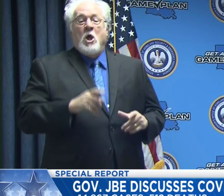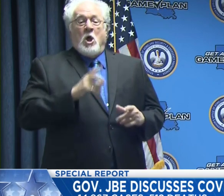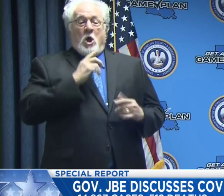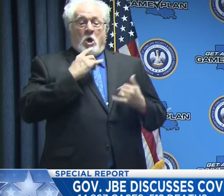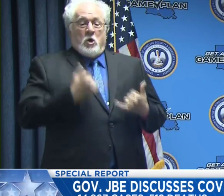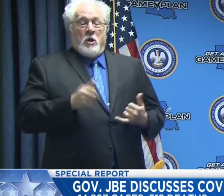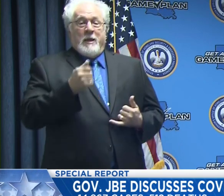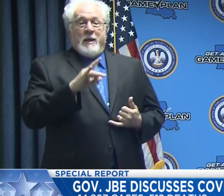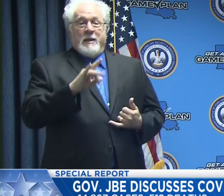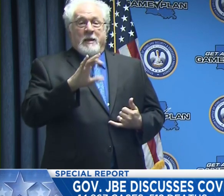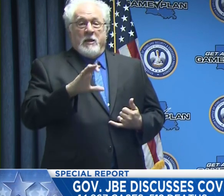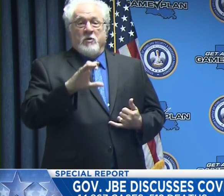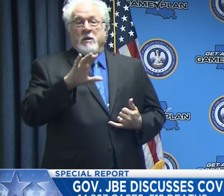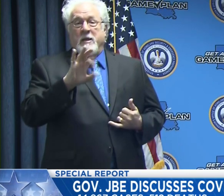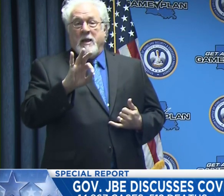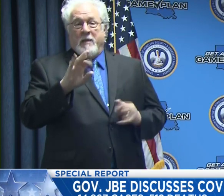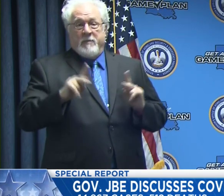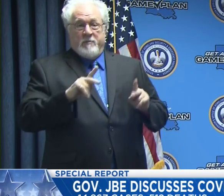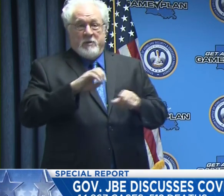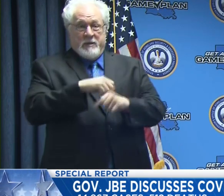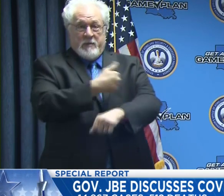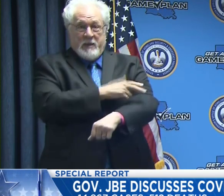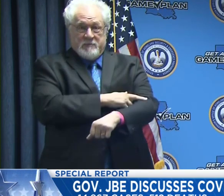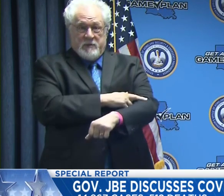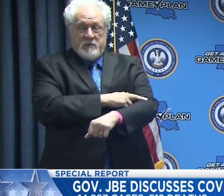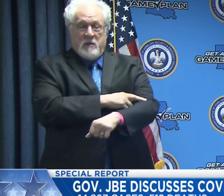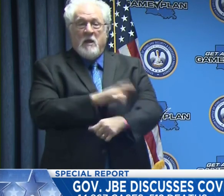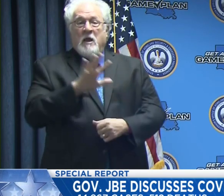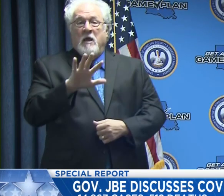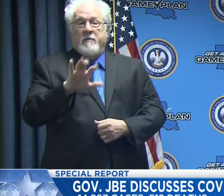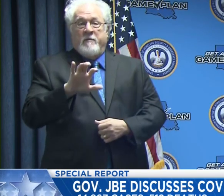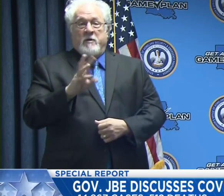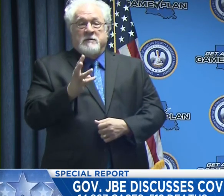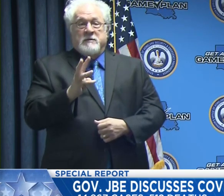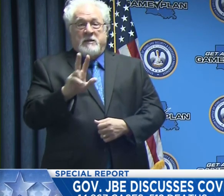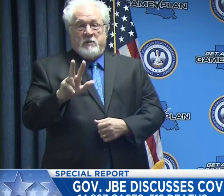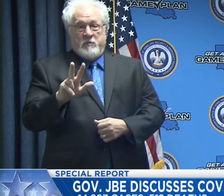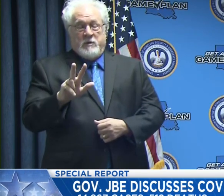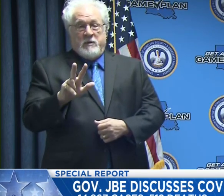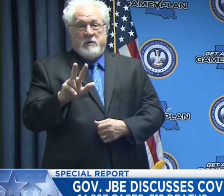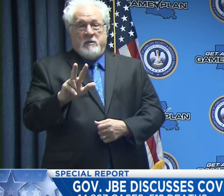THE PERSONAL OF PEOPLE DYING ARE GETTING MUCH CLOSER FROM OTHER STATES AND AROUND THE WORLD.